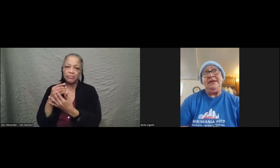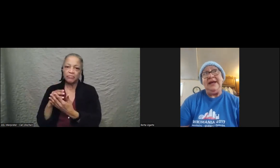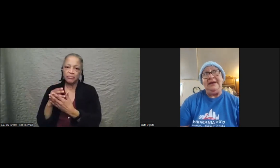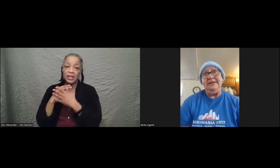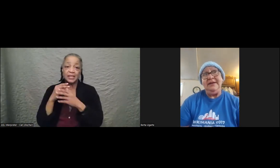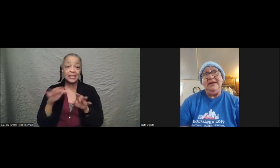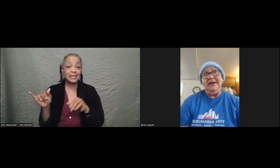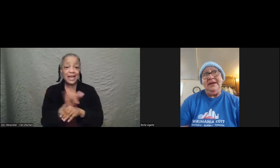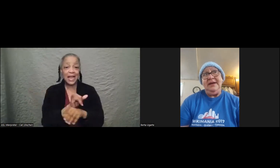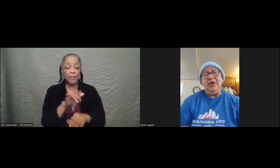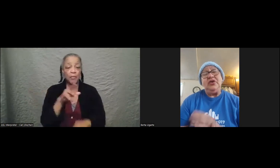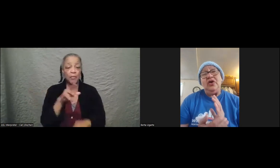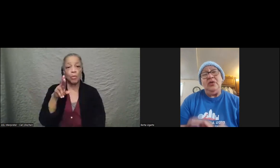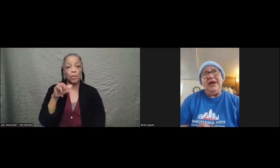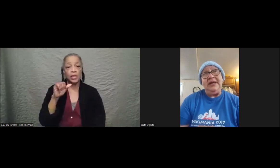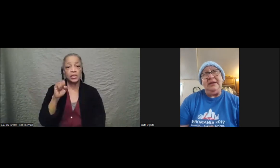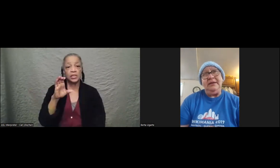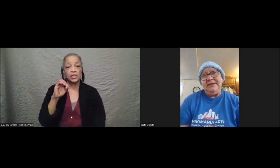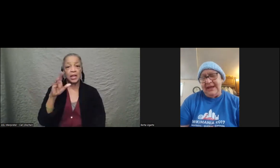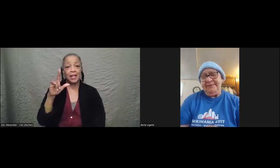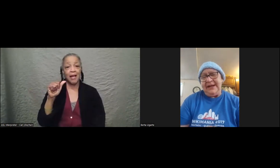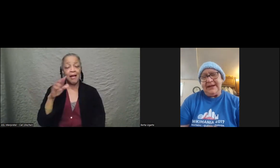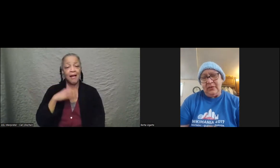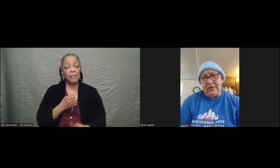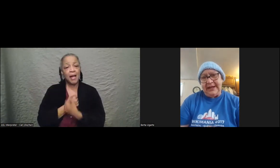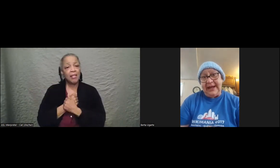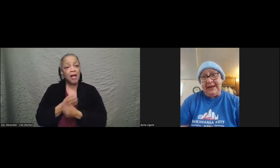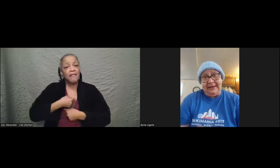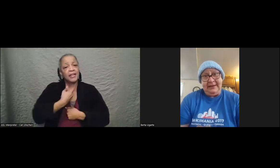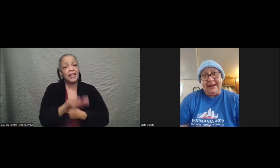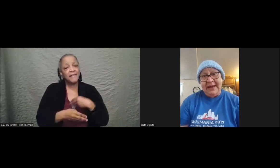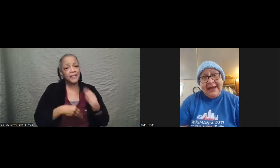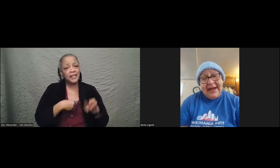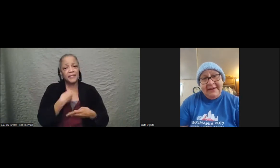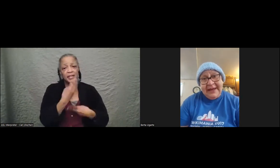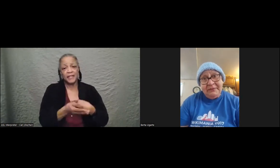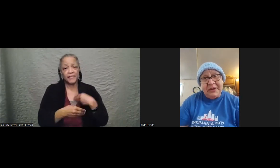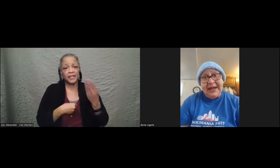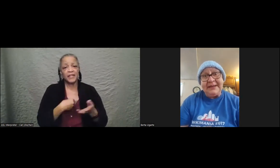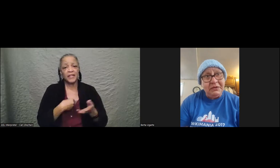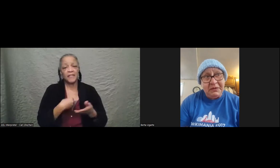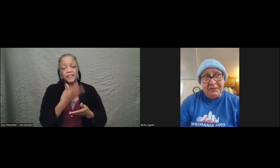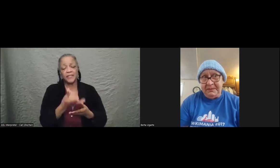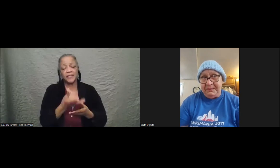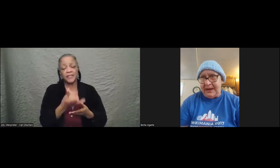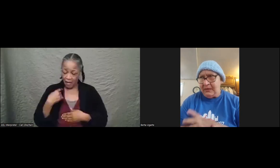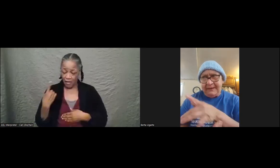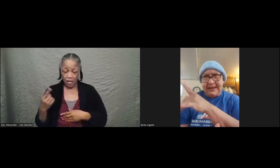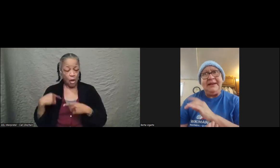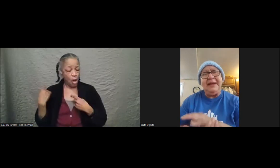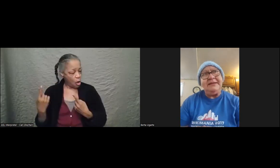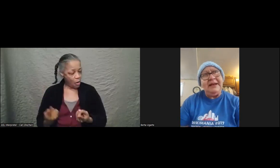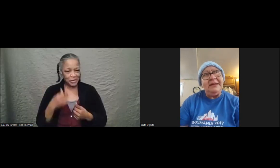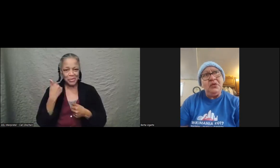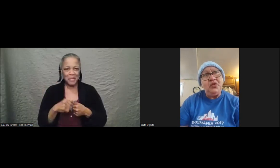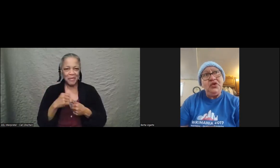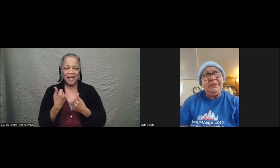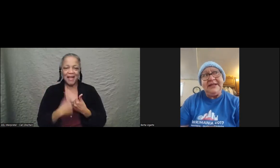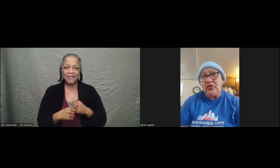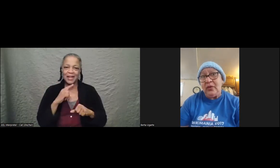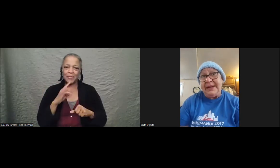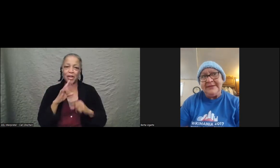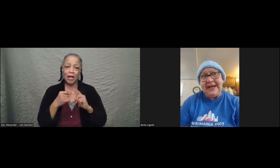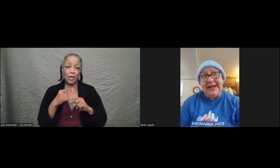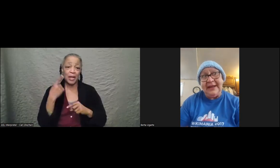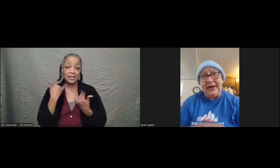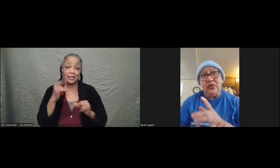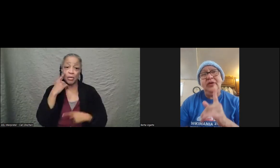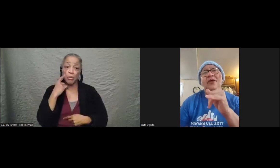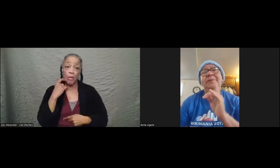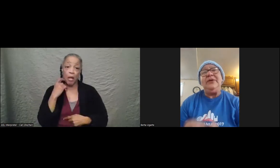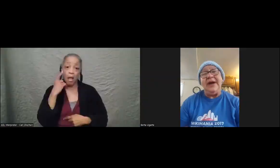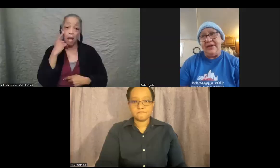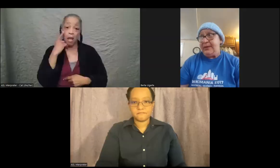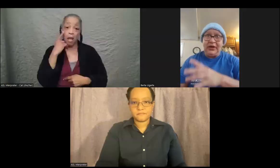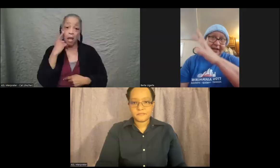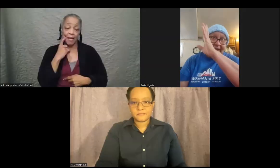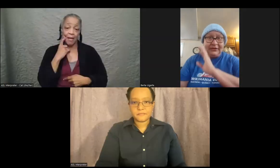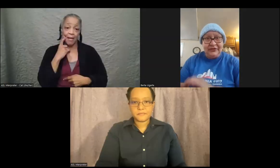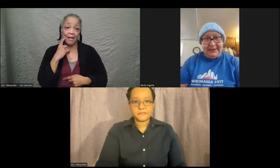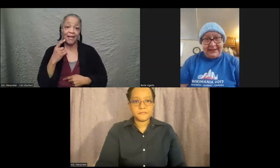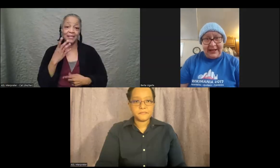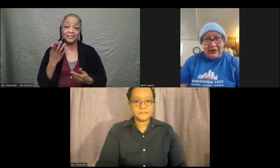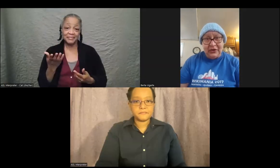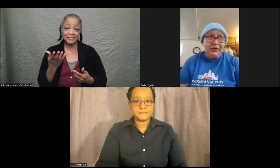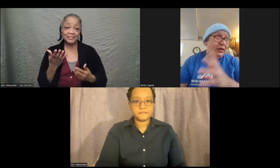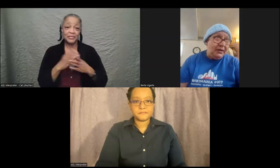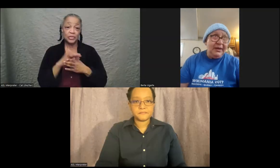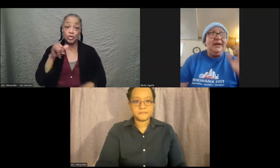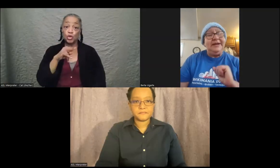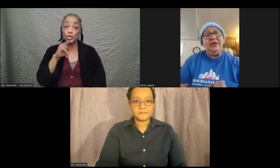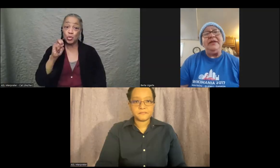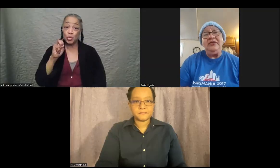I gave her all my love and will always remember her . In June, it will be a year since she